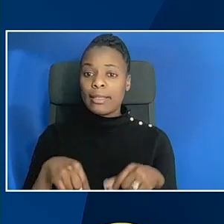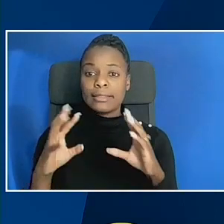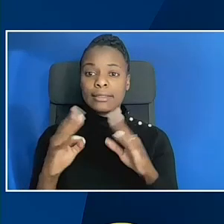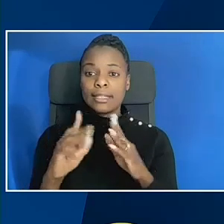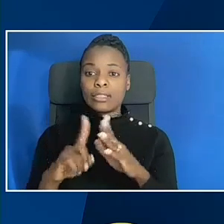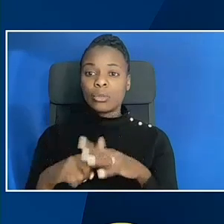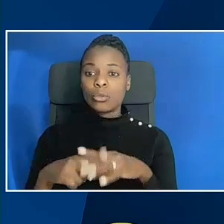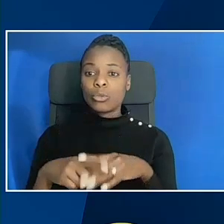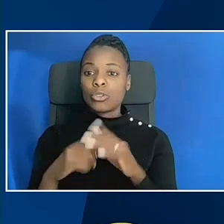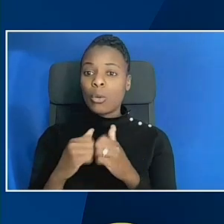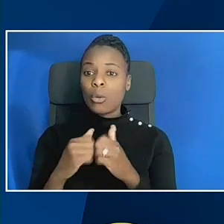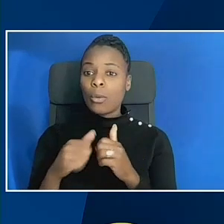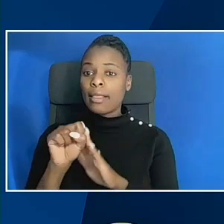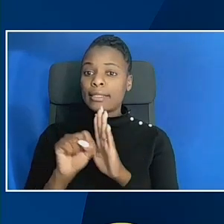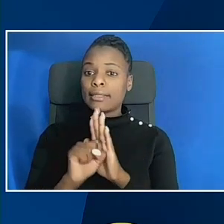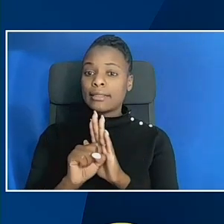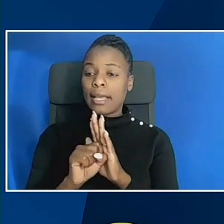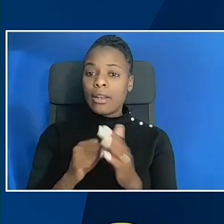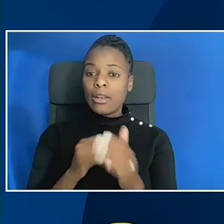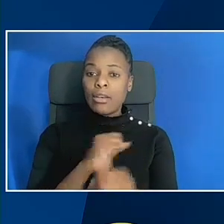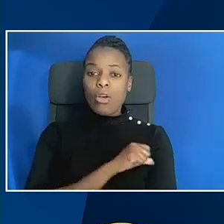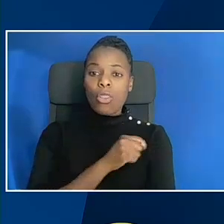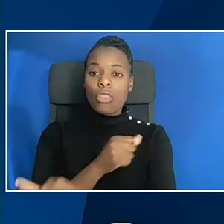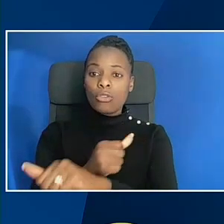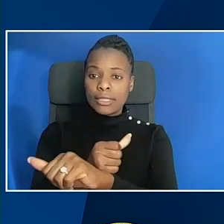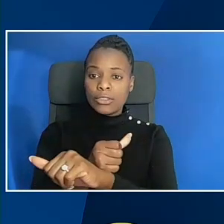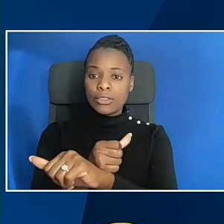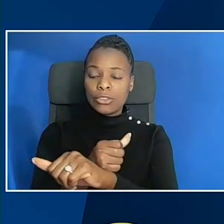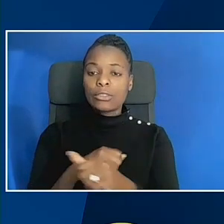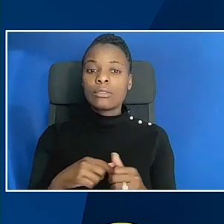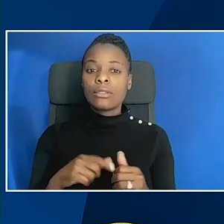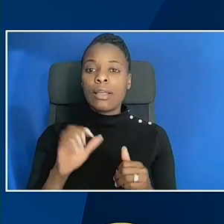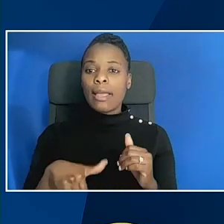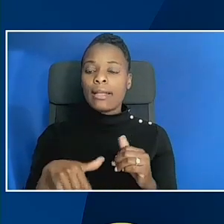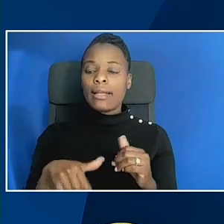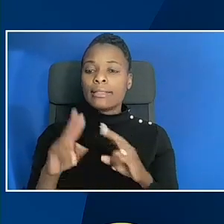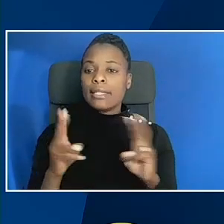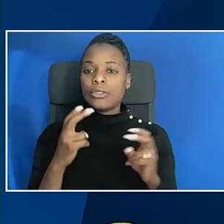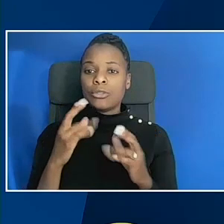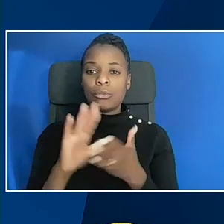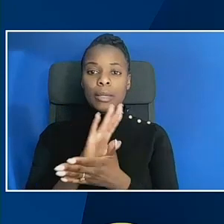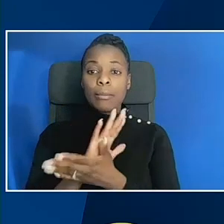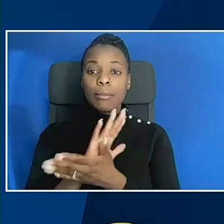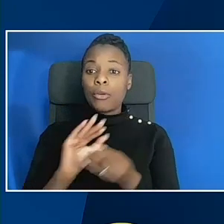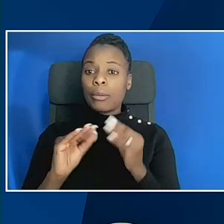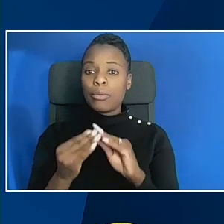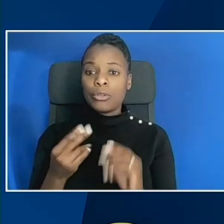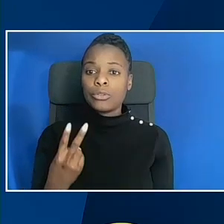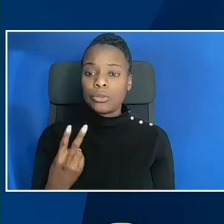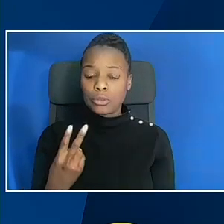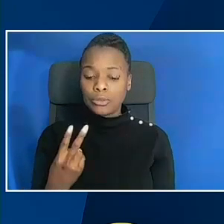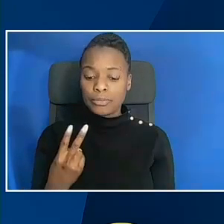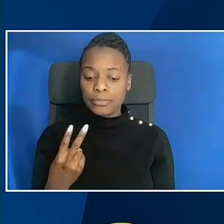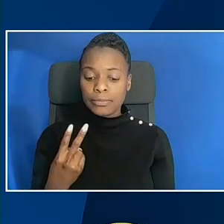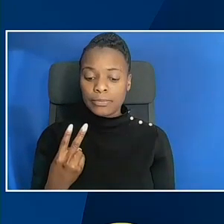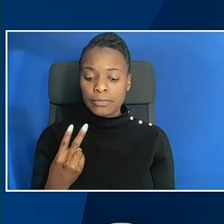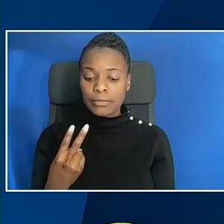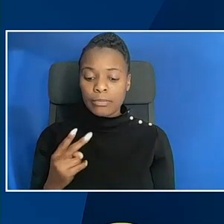authorizations. That's issue paper number two. The issue will be reviewed and